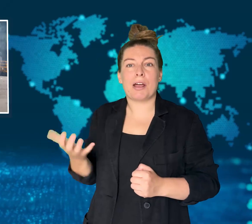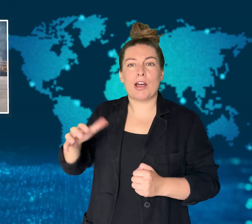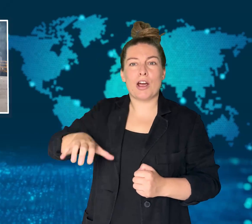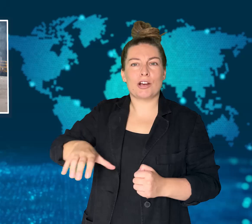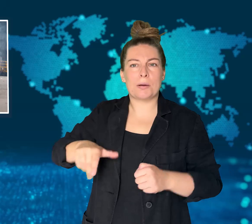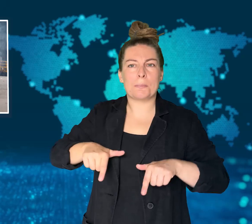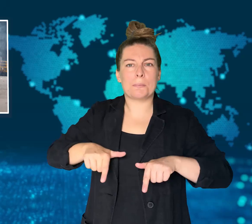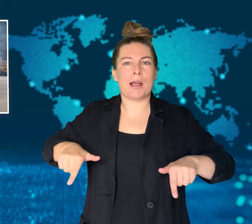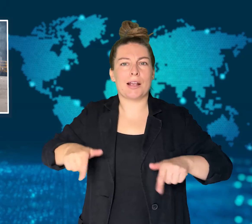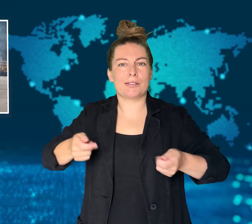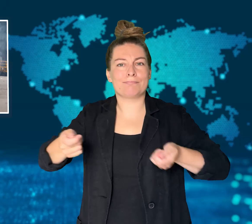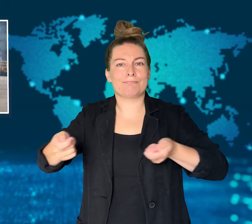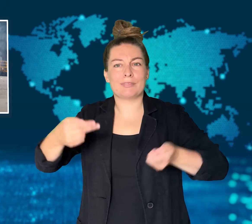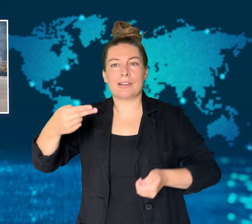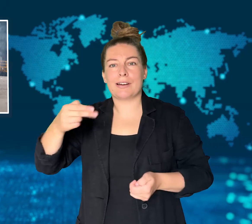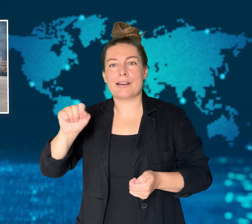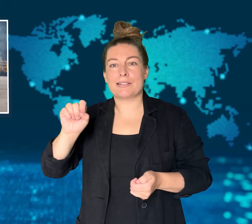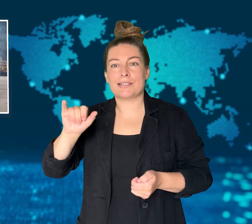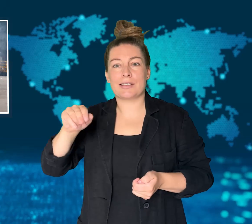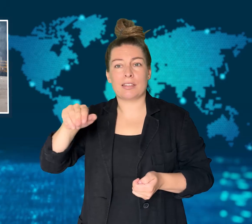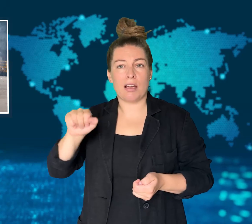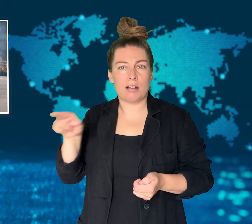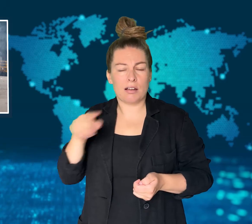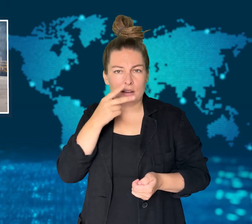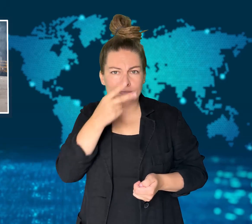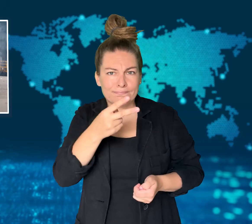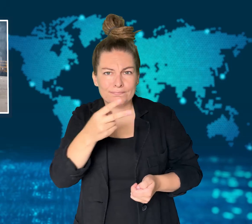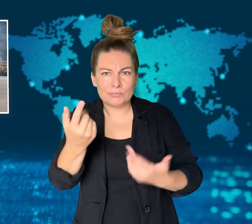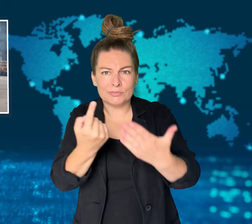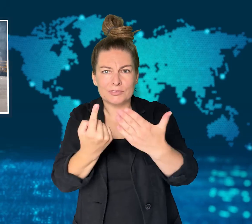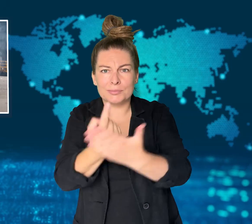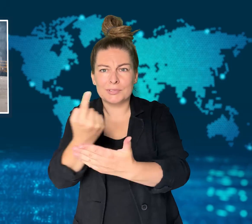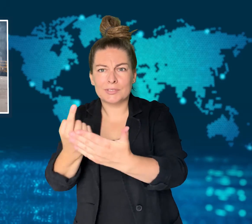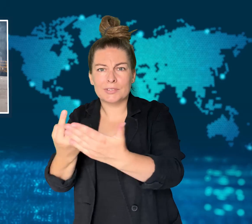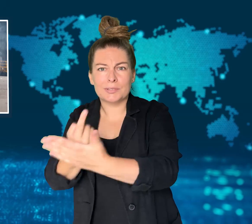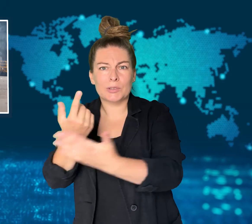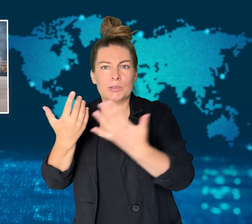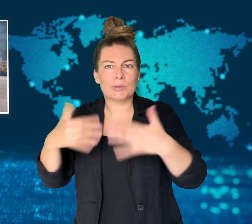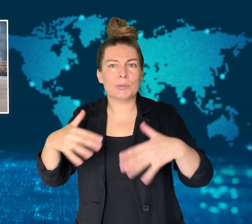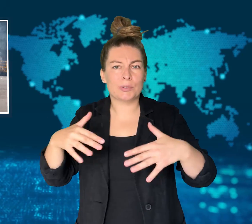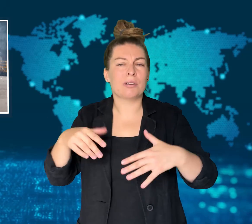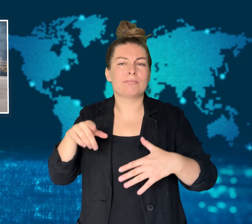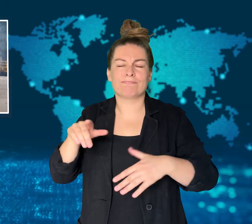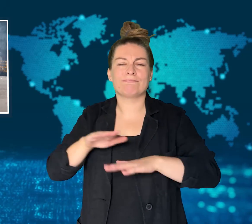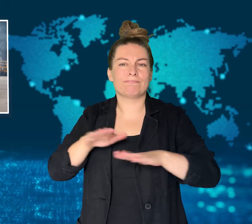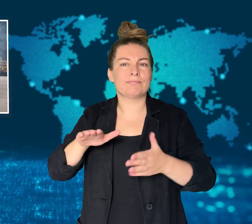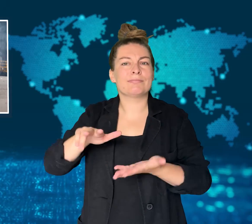The protesters demanded the resignation of the country's Prime Minister,